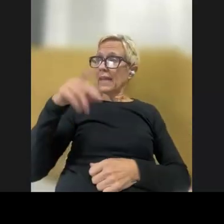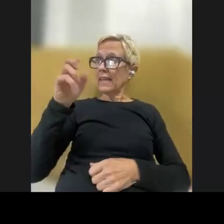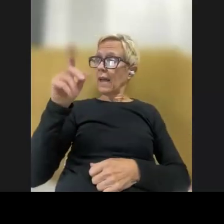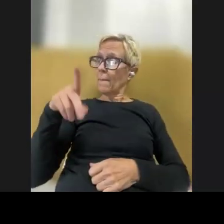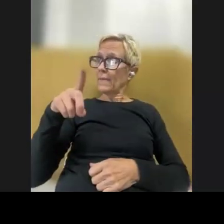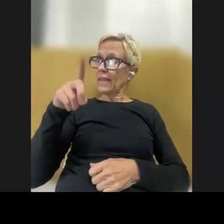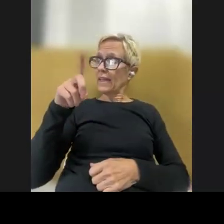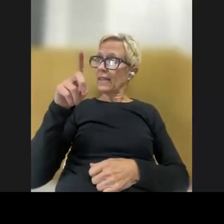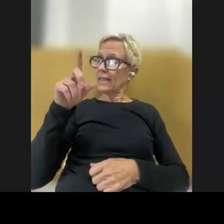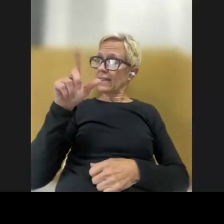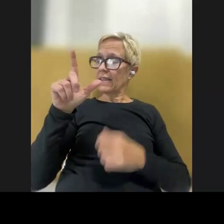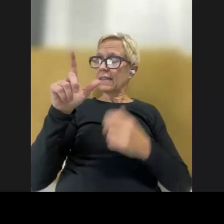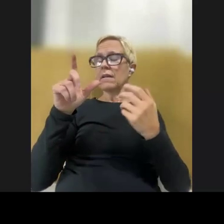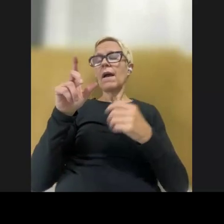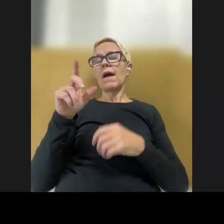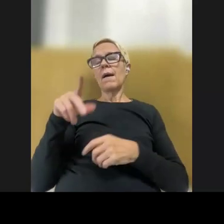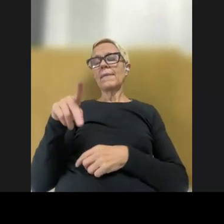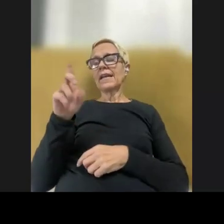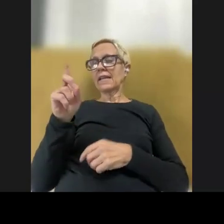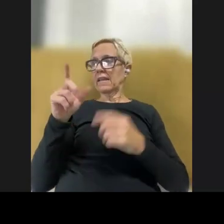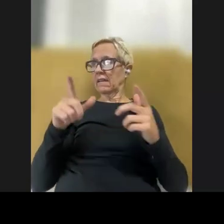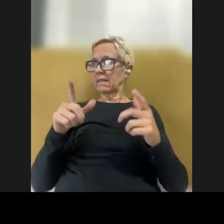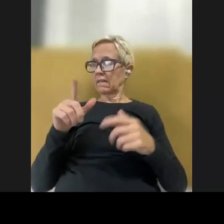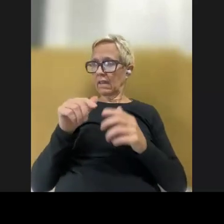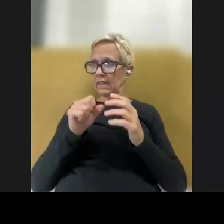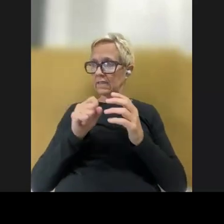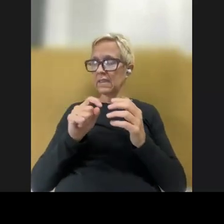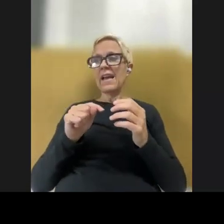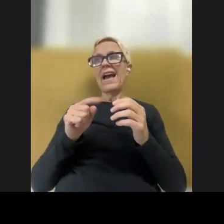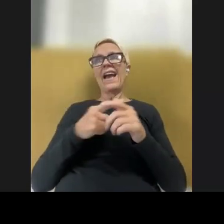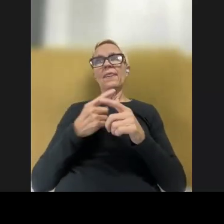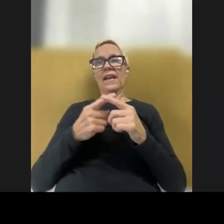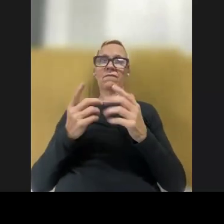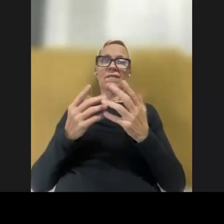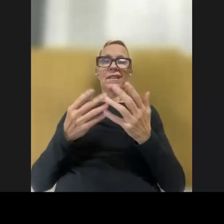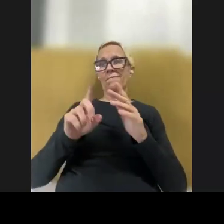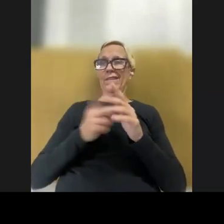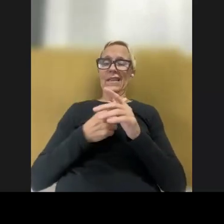So we had a PD waiting list for a long time. They called it a rolling waiting list.